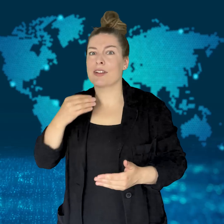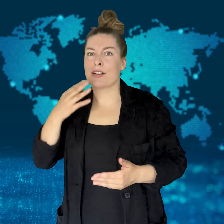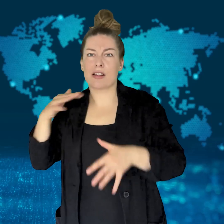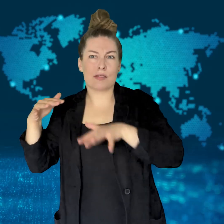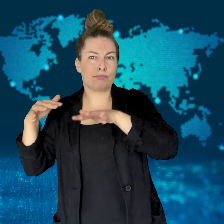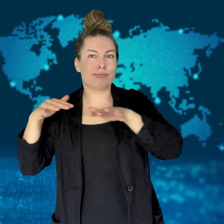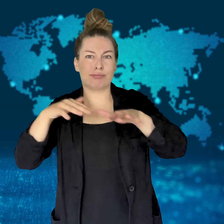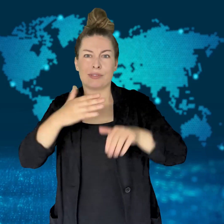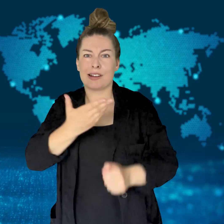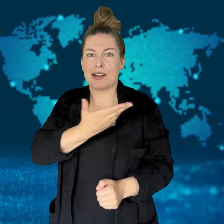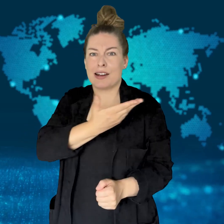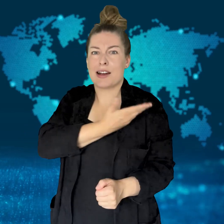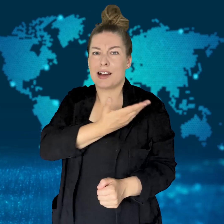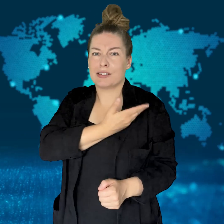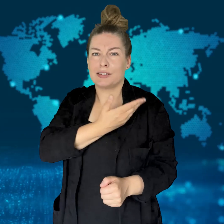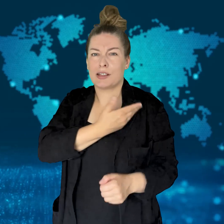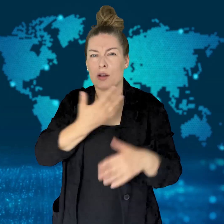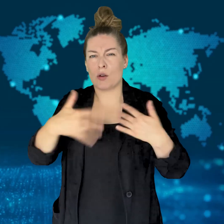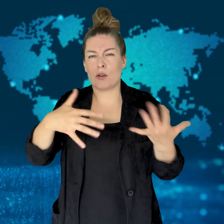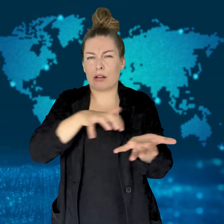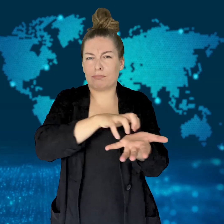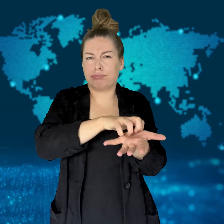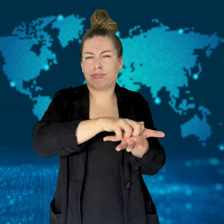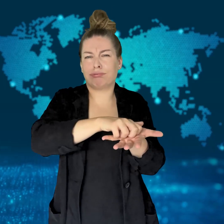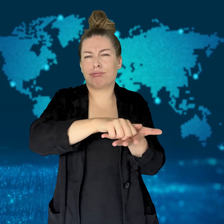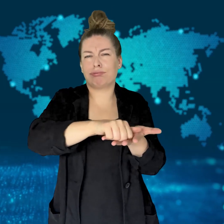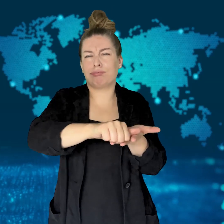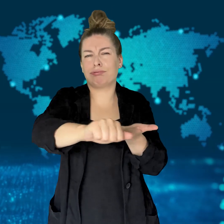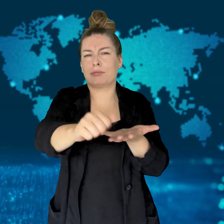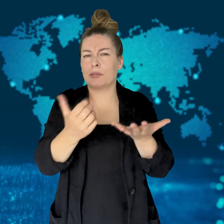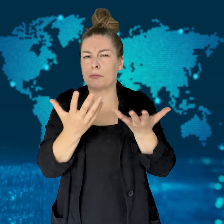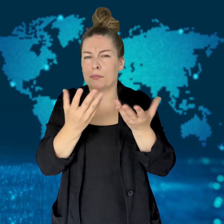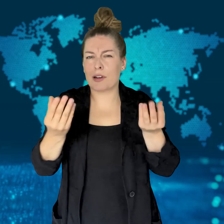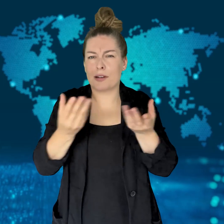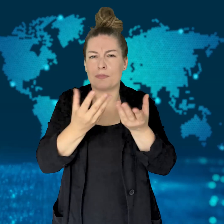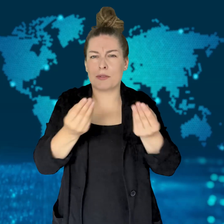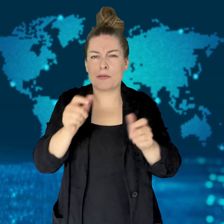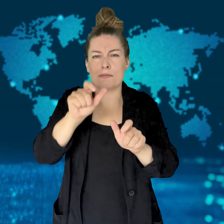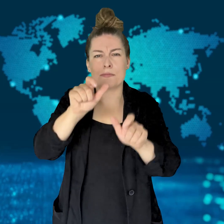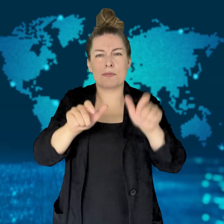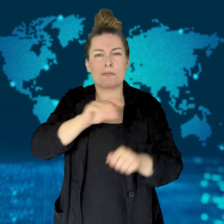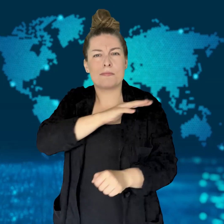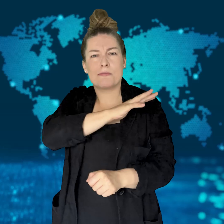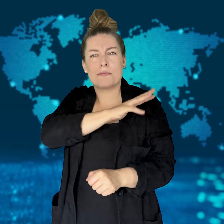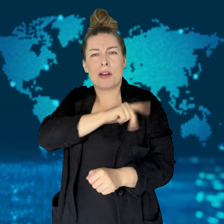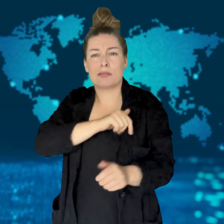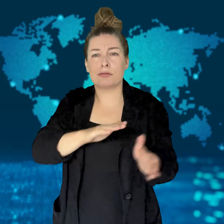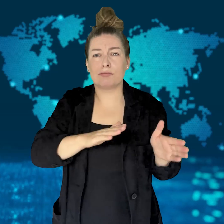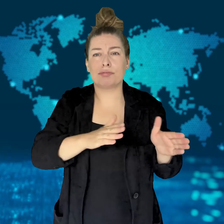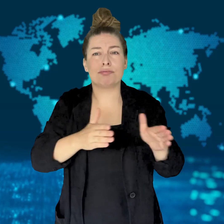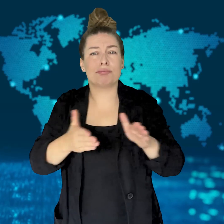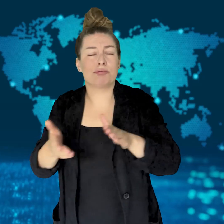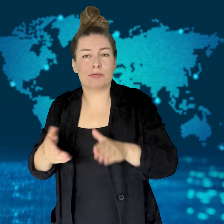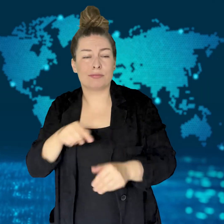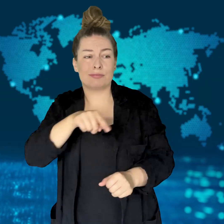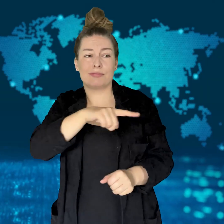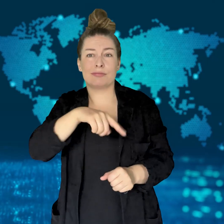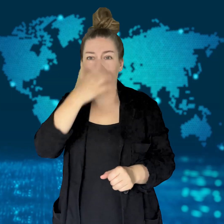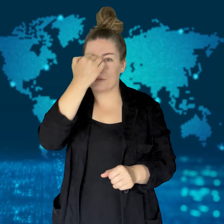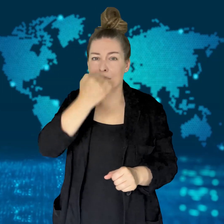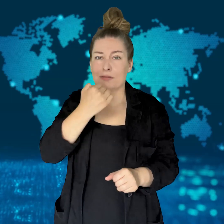The attack on Gaza has devastated many Palestinians - Hamas claims